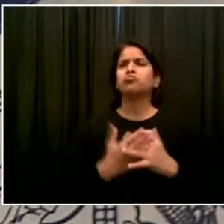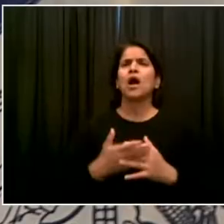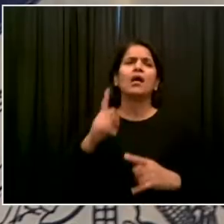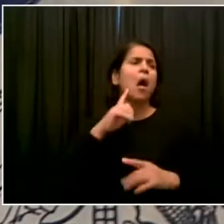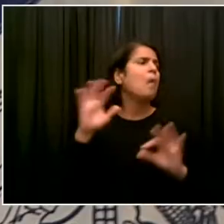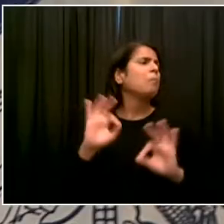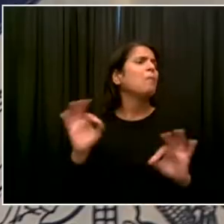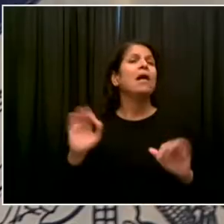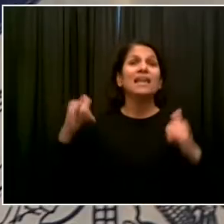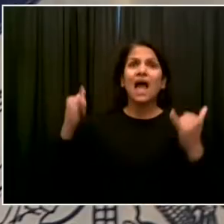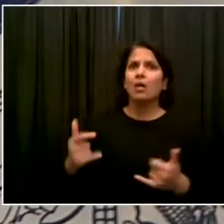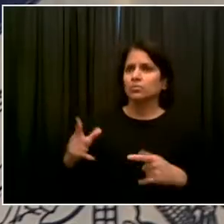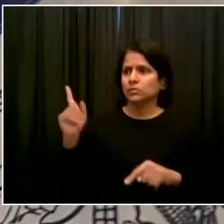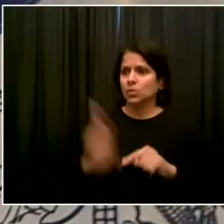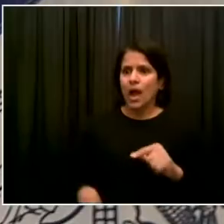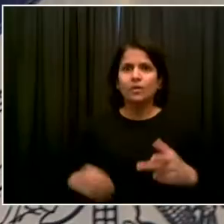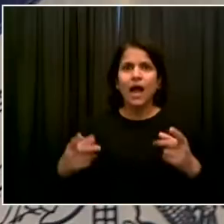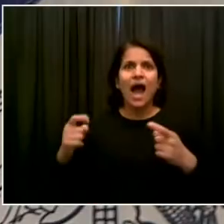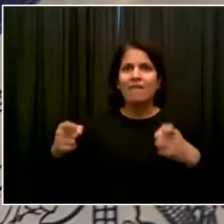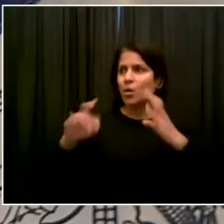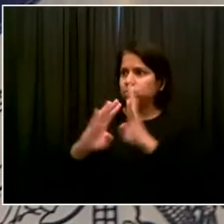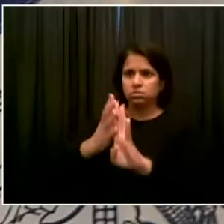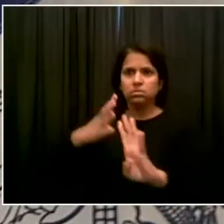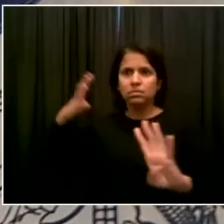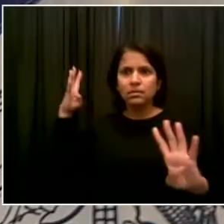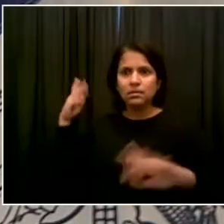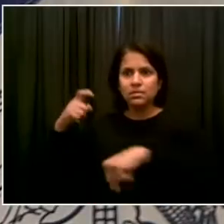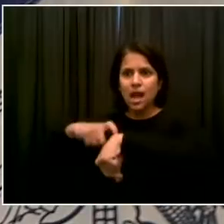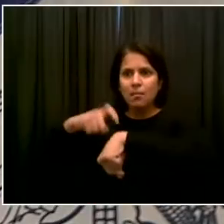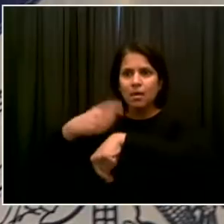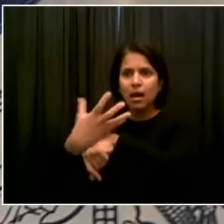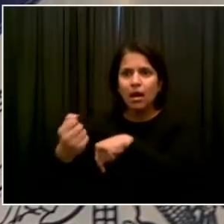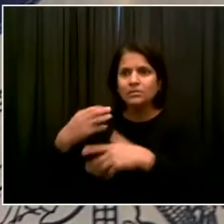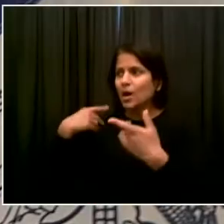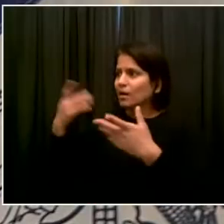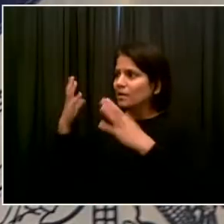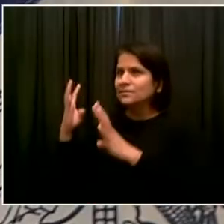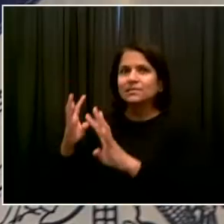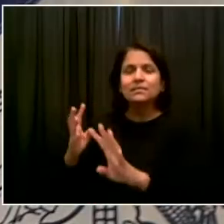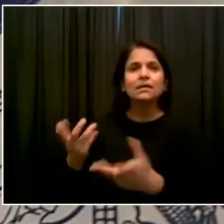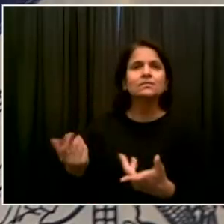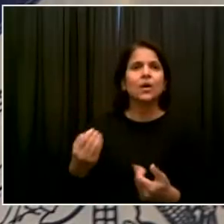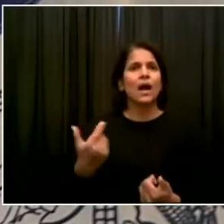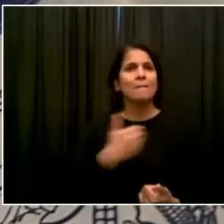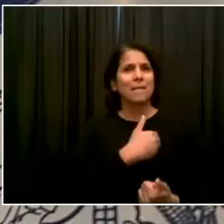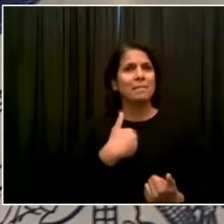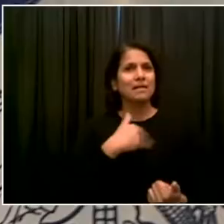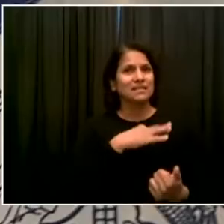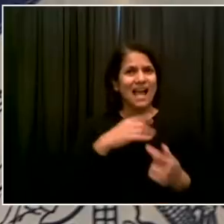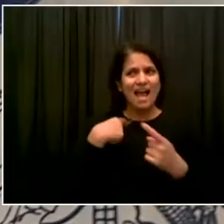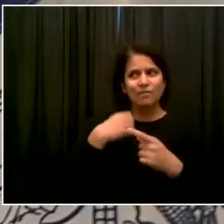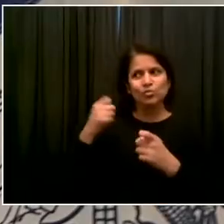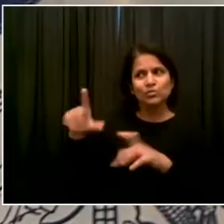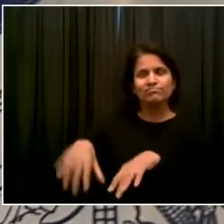SO WHERE IS MAYBE BEFORE A NCLUH BREAK MIGHT'VE BEEN EXCEPT THE BULLET IS NOT ACCEPTABLE IF THERE ISA LONG LINE OF PEOPLE THEY JUST NEED